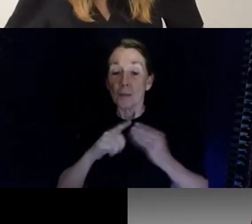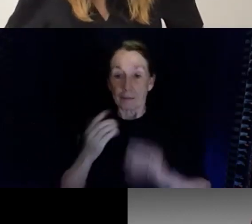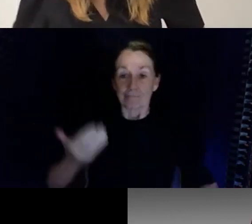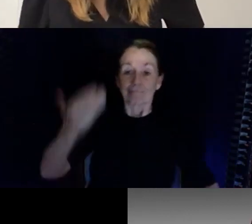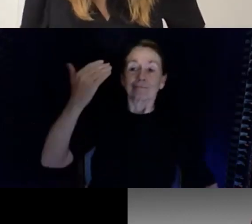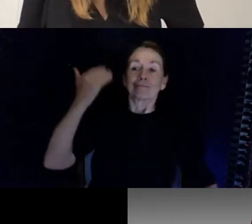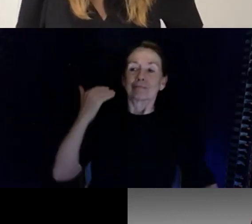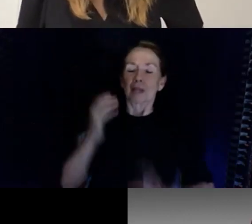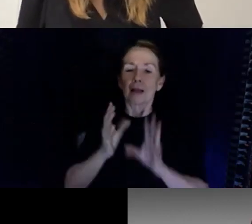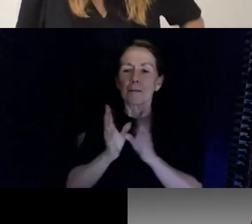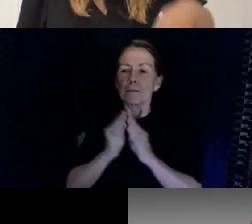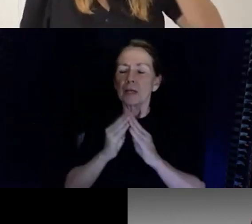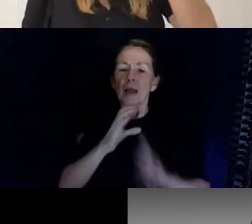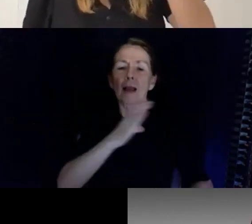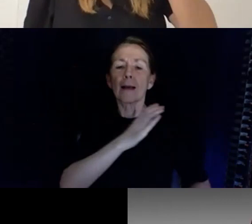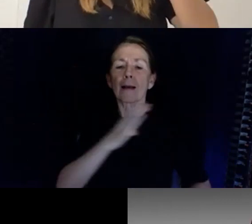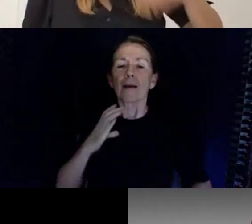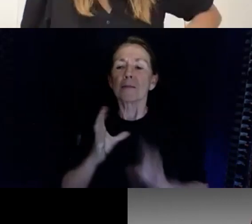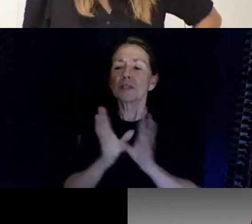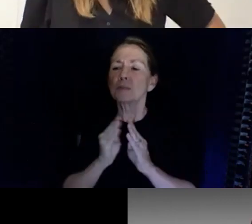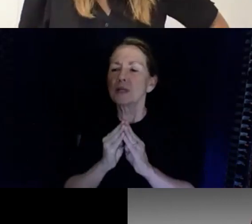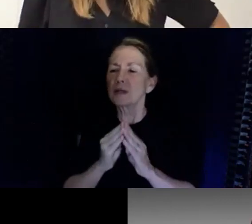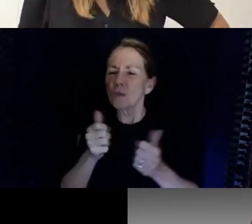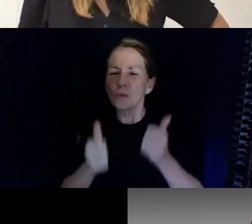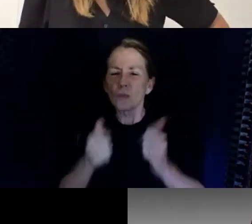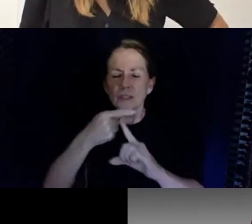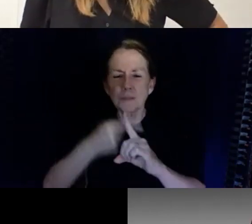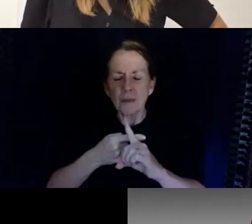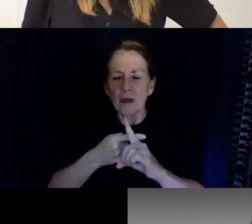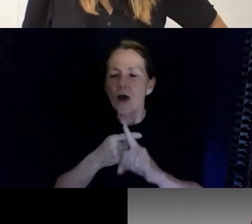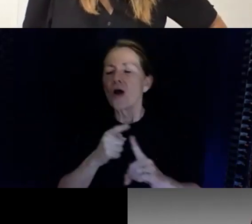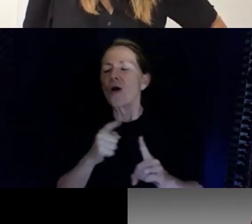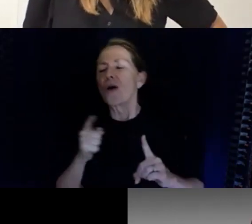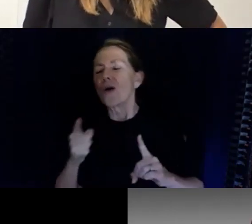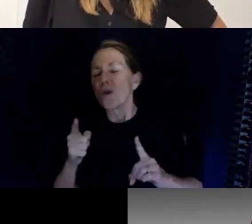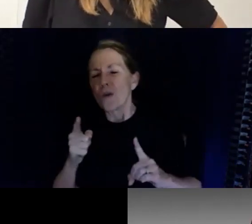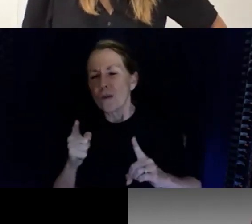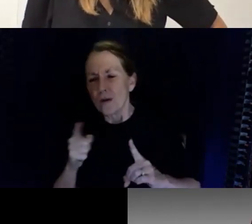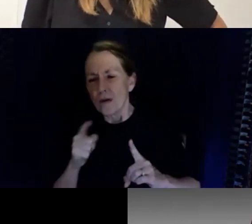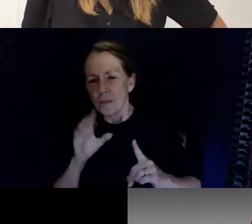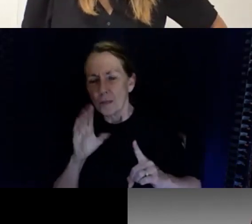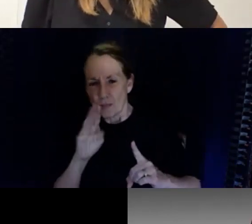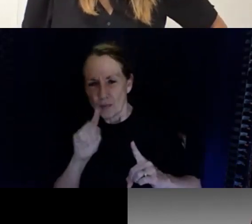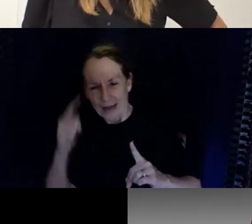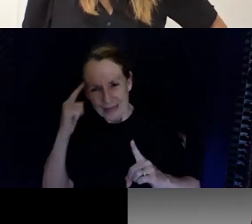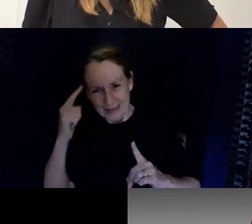I THINK HE WAS SAYING MONDAY. I'M TALKING ABOUT THE PAST MEETING. I DON'T REMEMBER WHAT MONTH IT WAS.